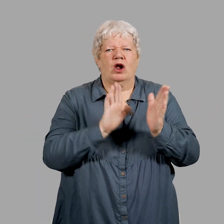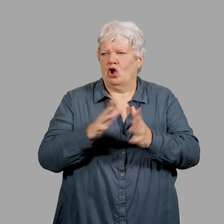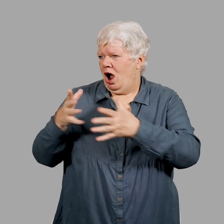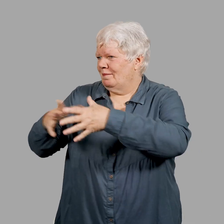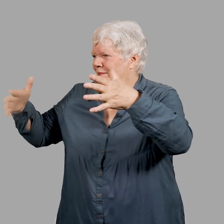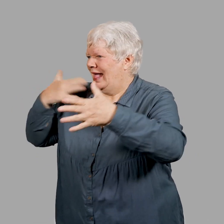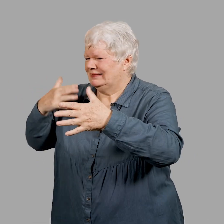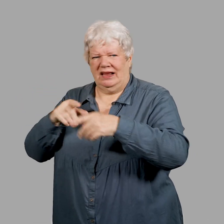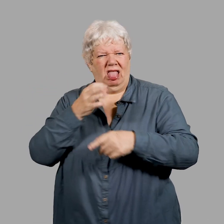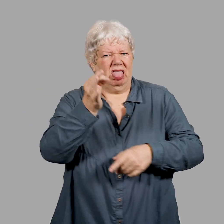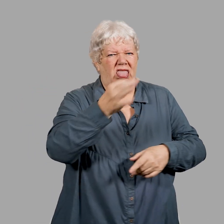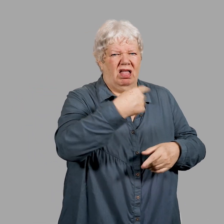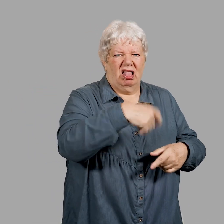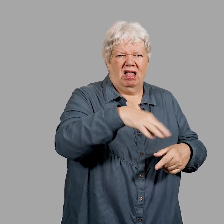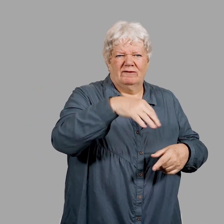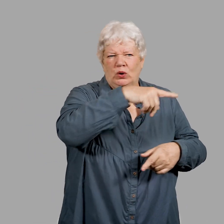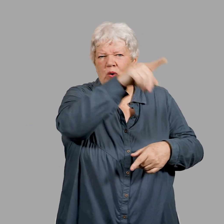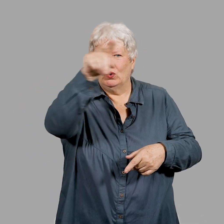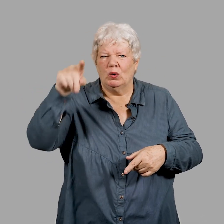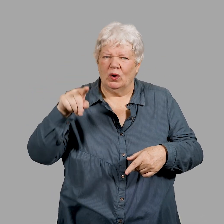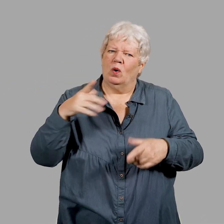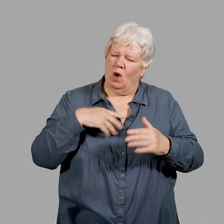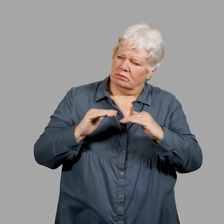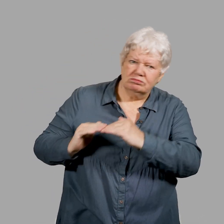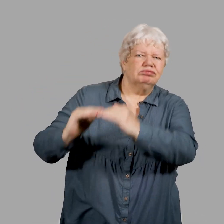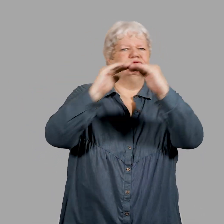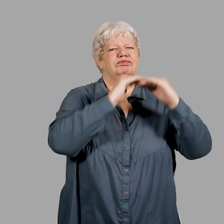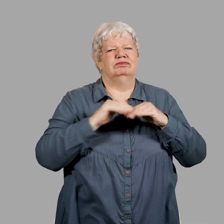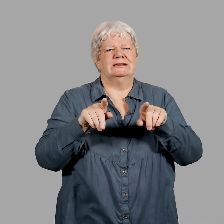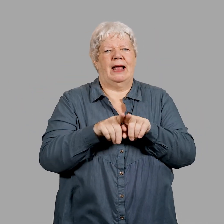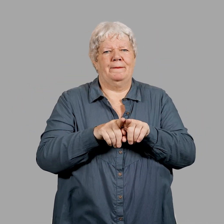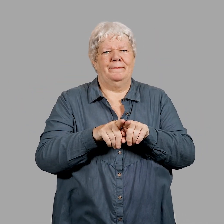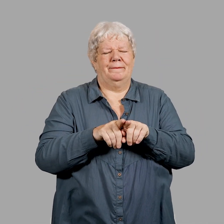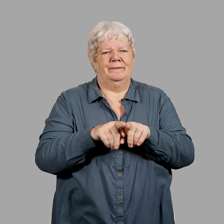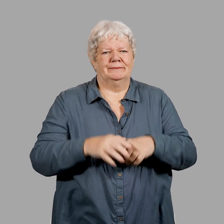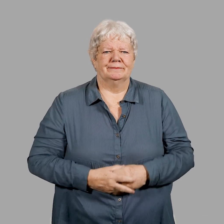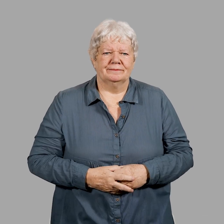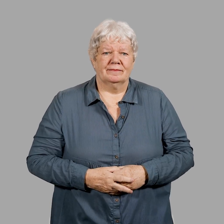and deliver an equivalent experience for BSL users across further and higher education.